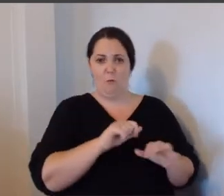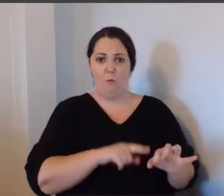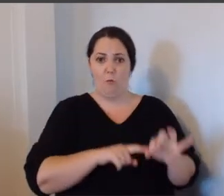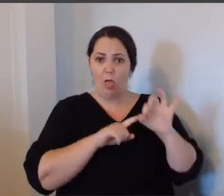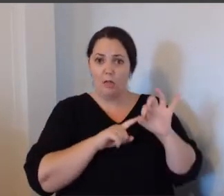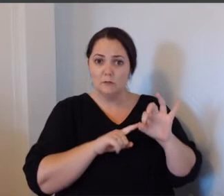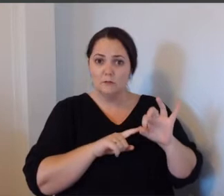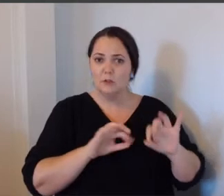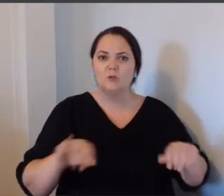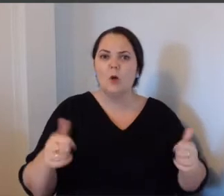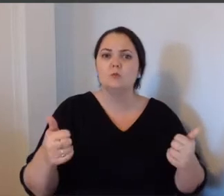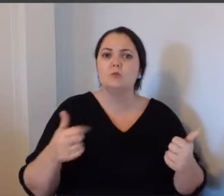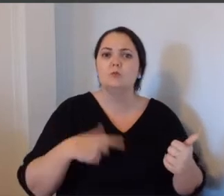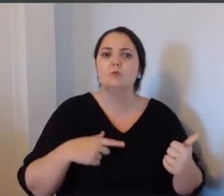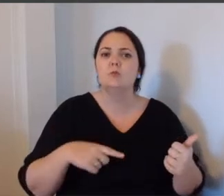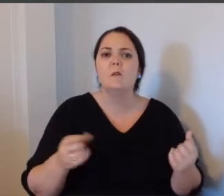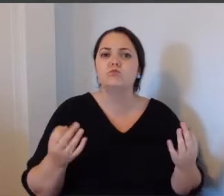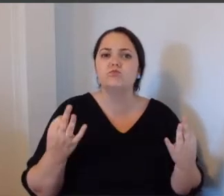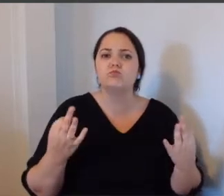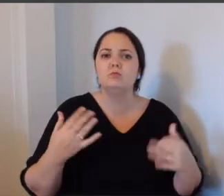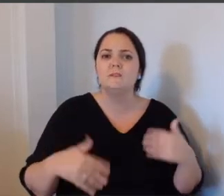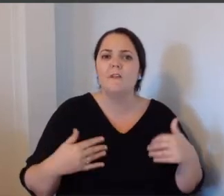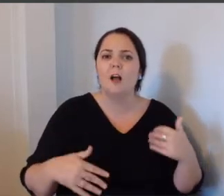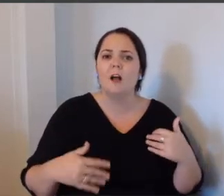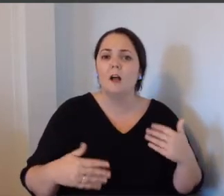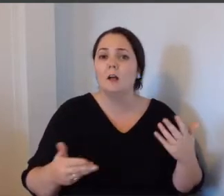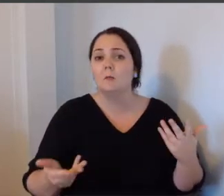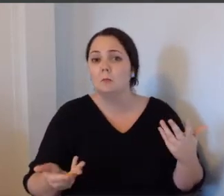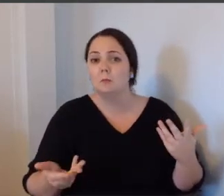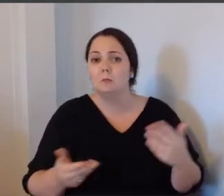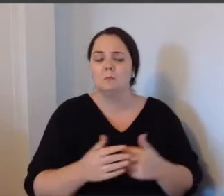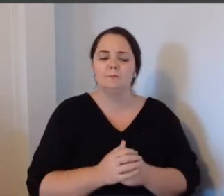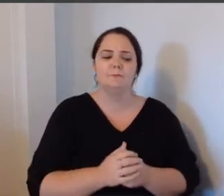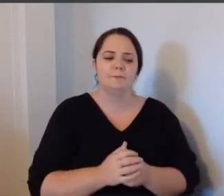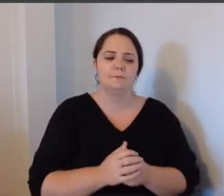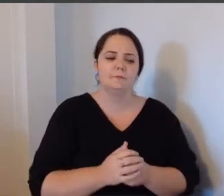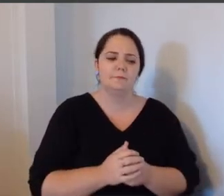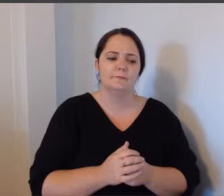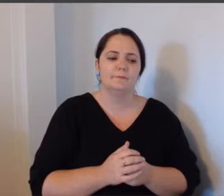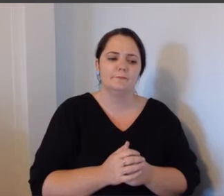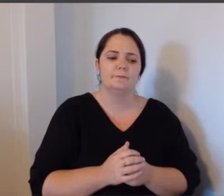quality. At its best, the cults of the suffering artist may be seen as generating broad public